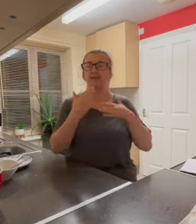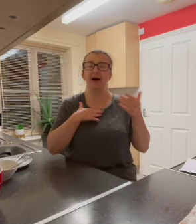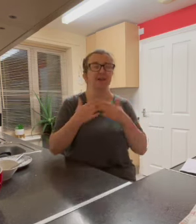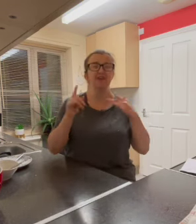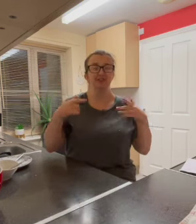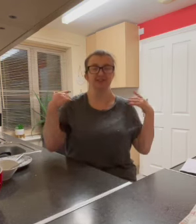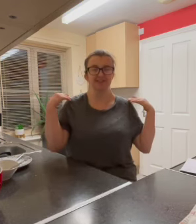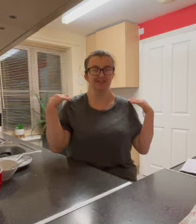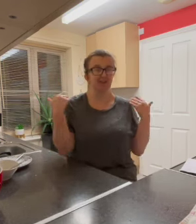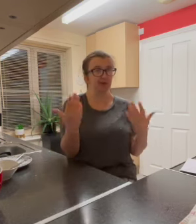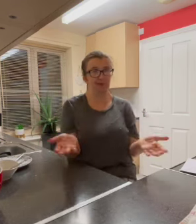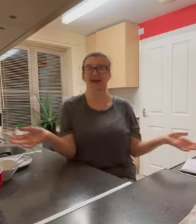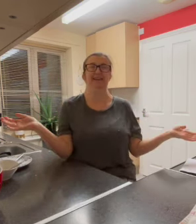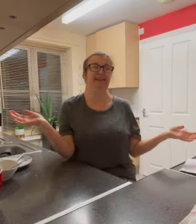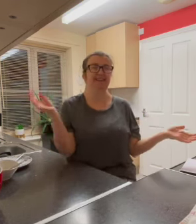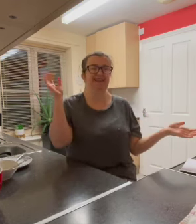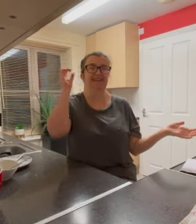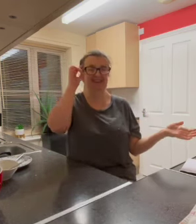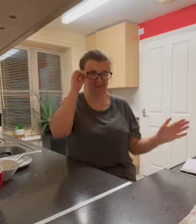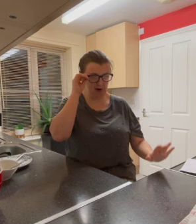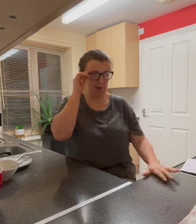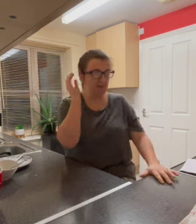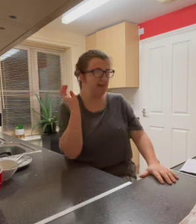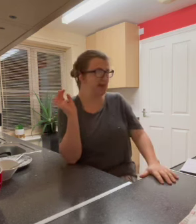Telling myself it don't matter if I make a mistake while filming, and just do it.